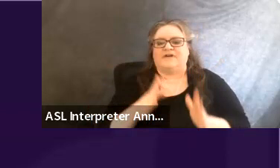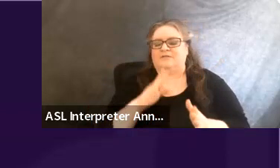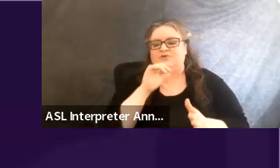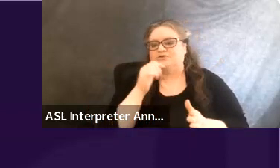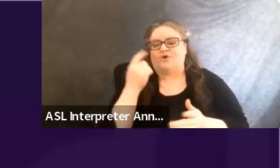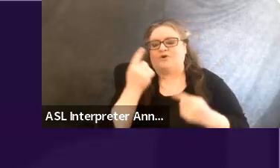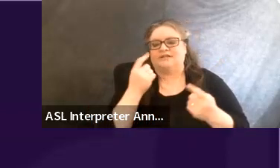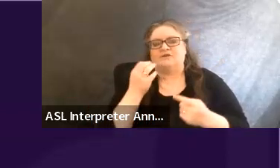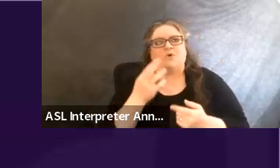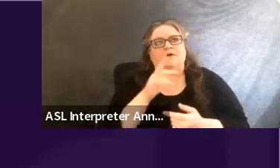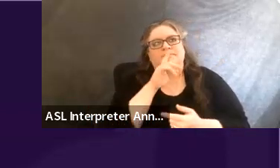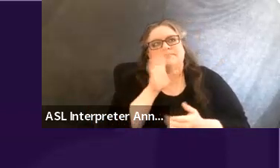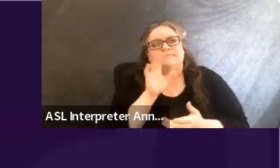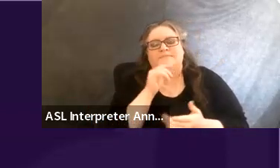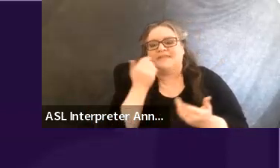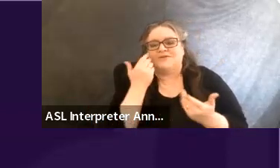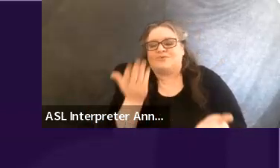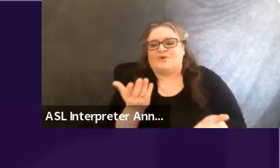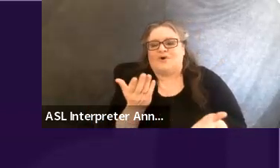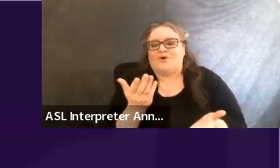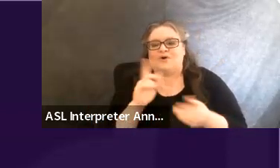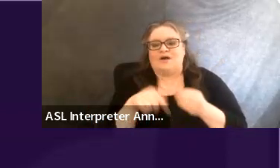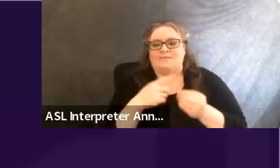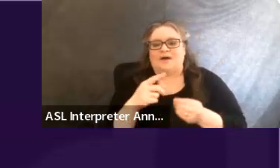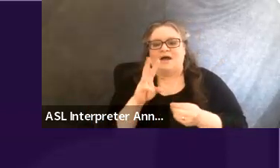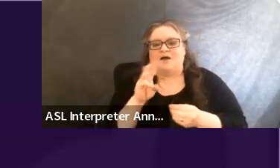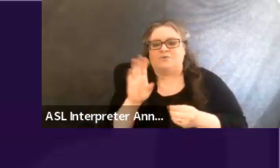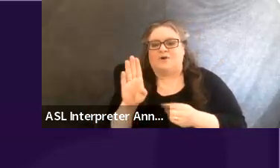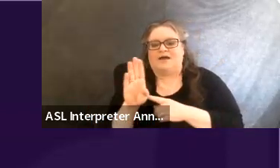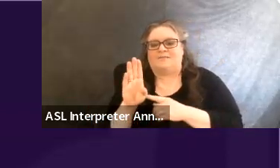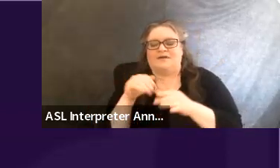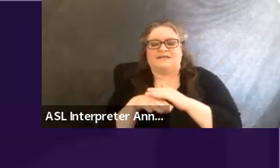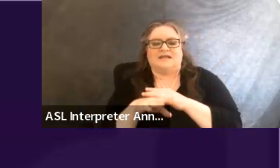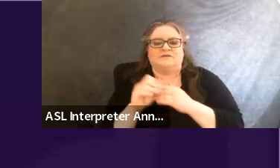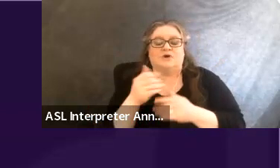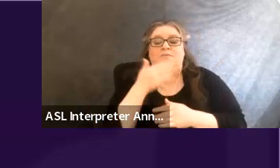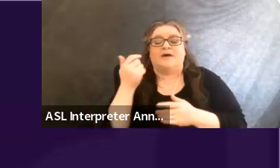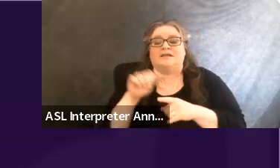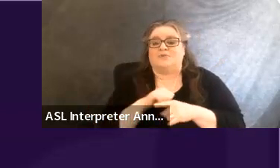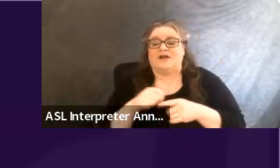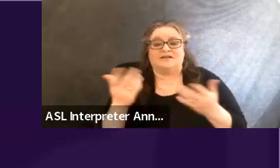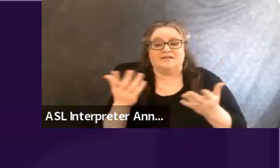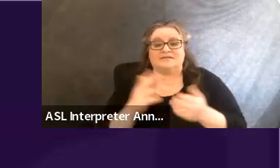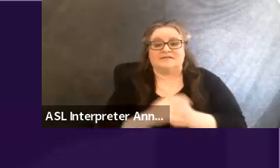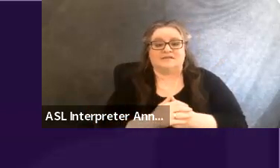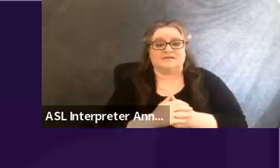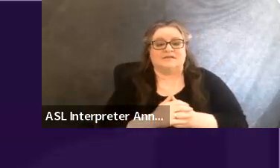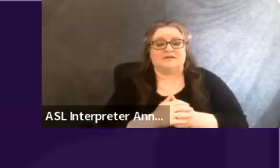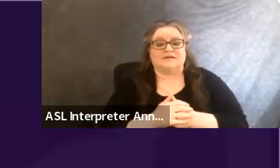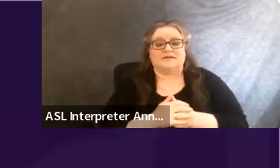or don't even know about web accessibility. So, as best practice, the thing to do is to review